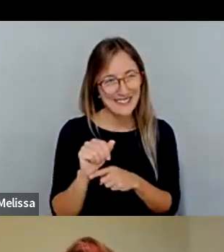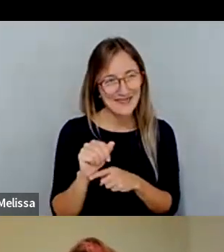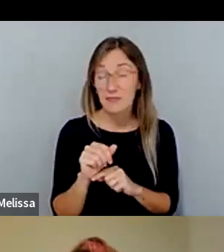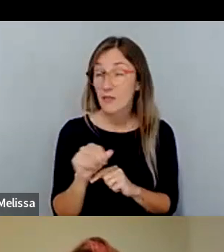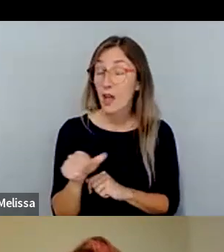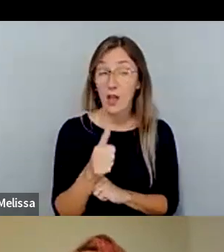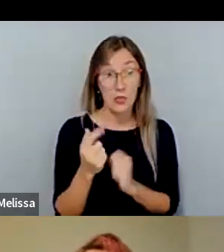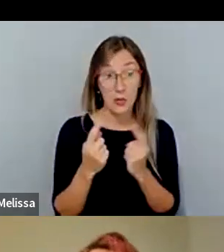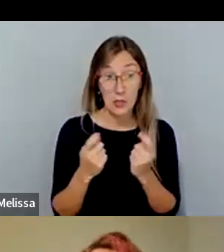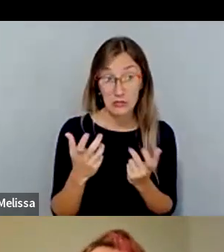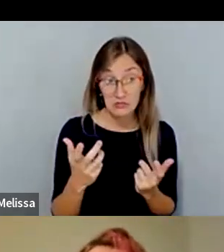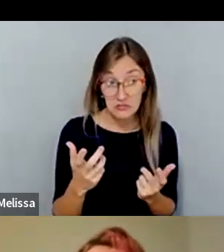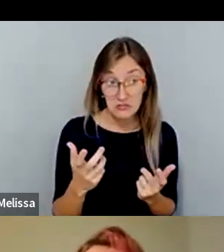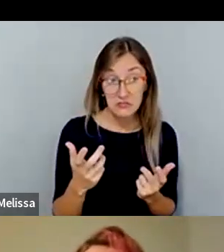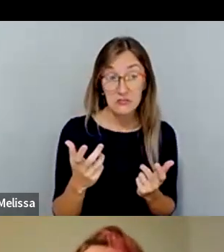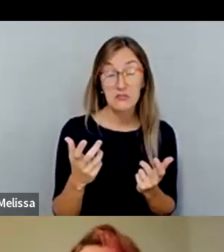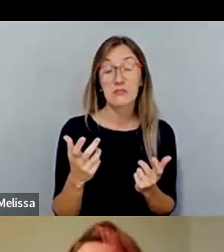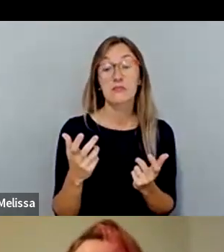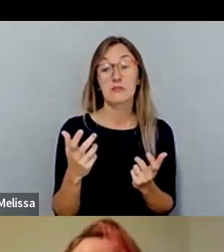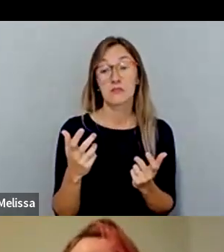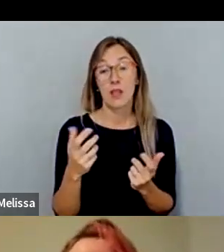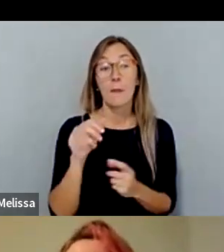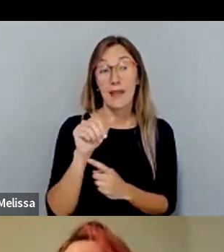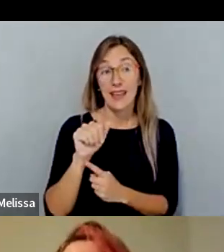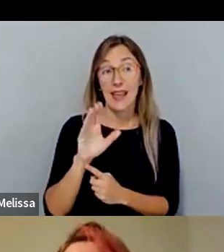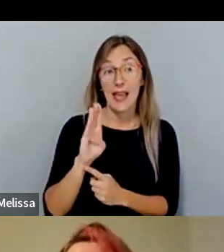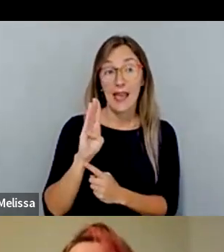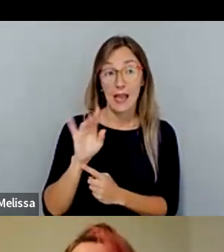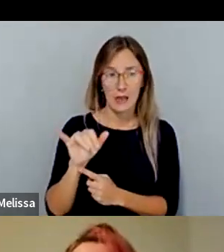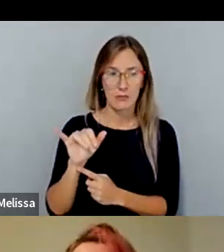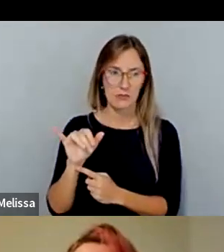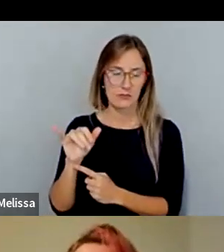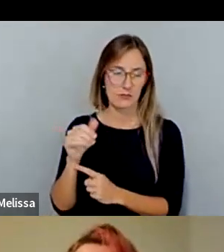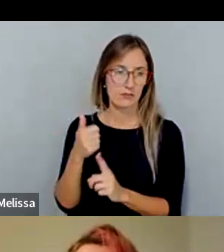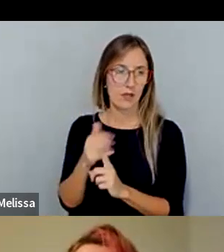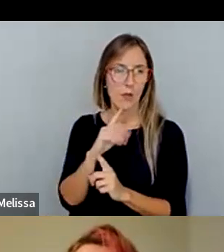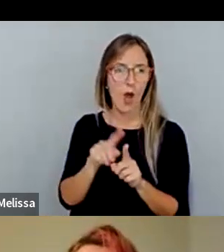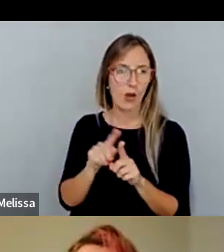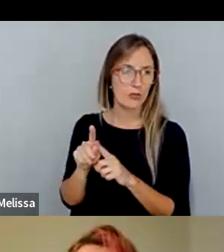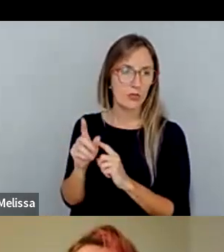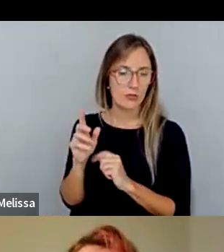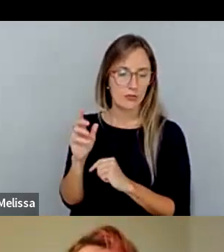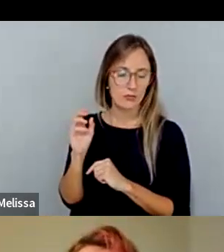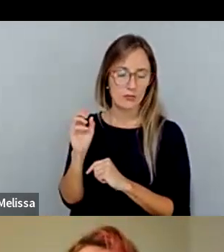: That is amazing. You will be hearing from me. [chuckle] thank you so much. You are welcome.